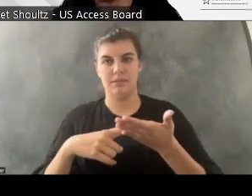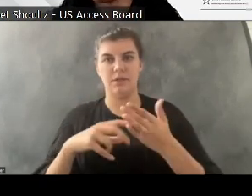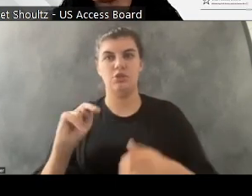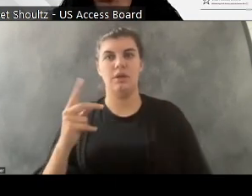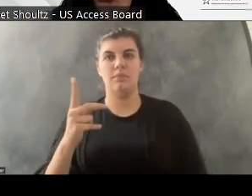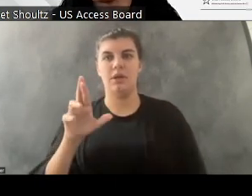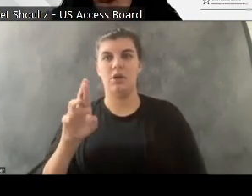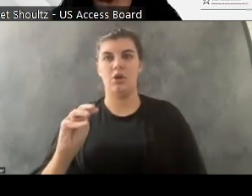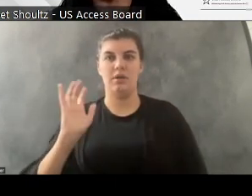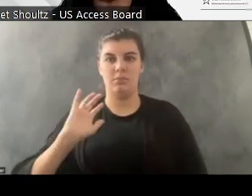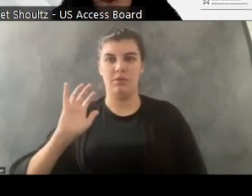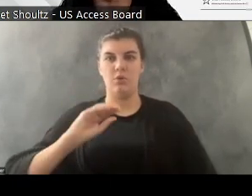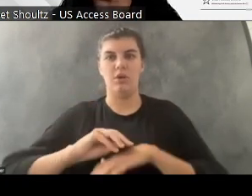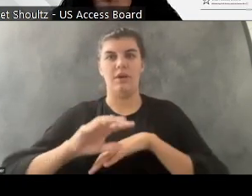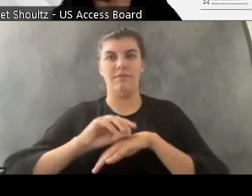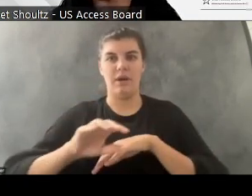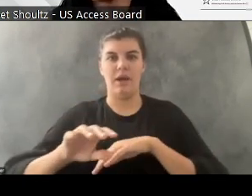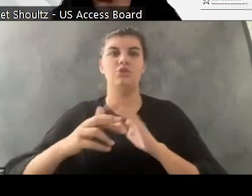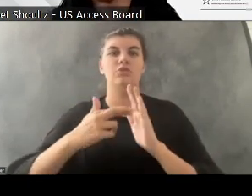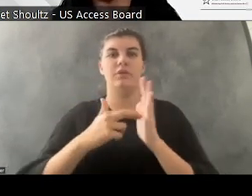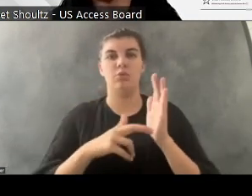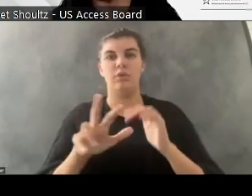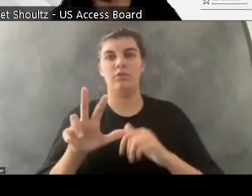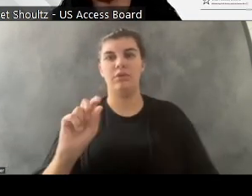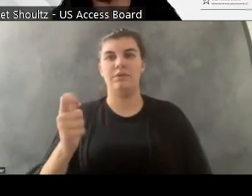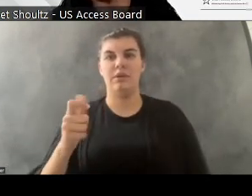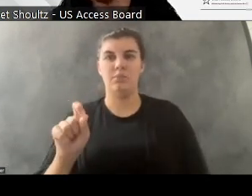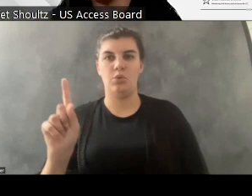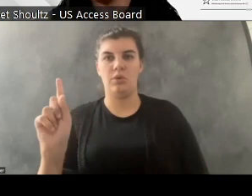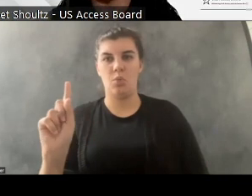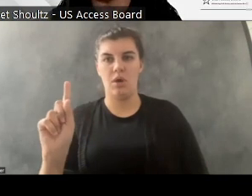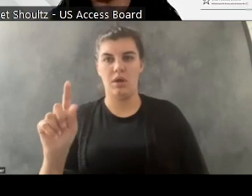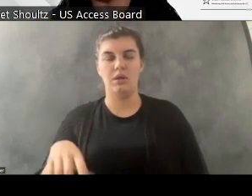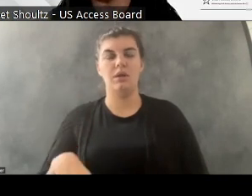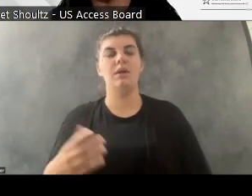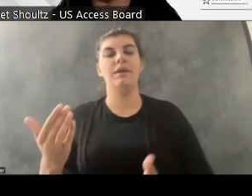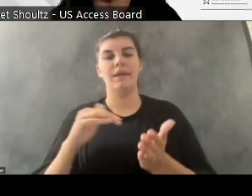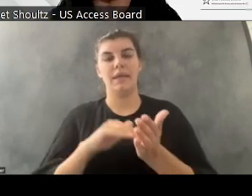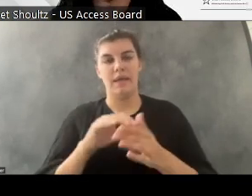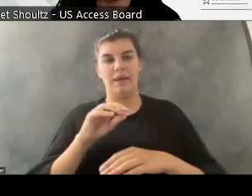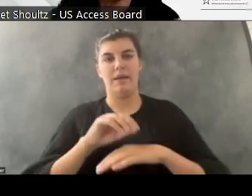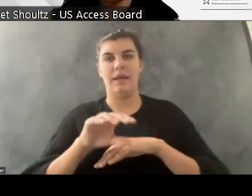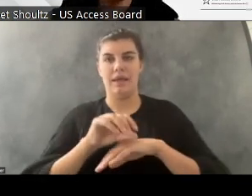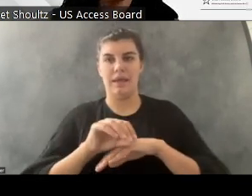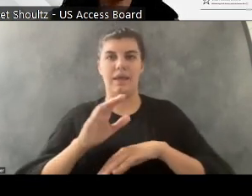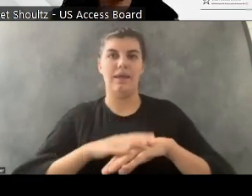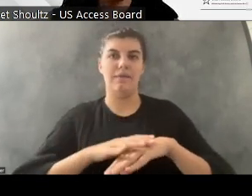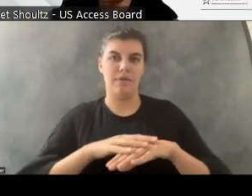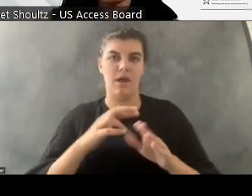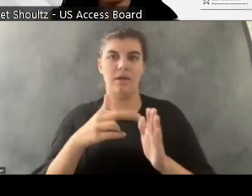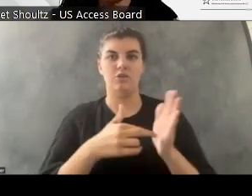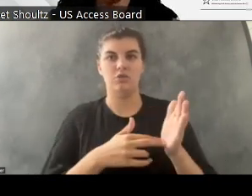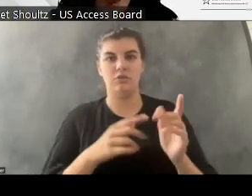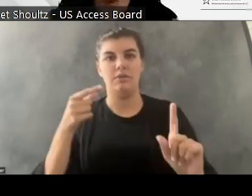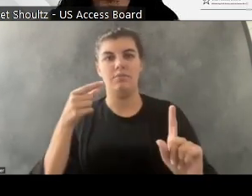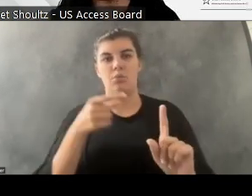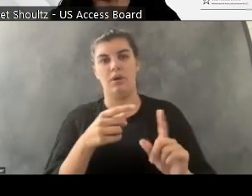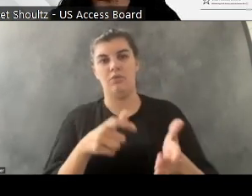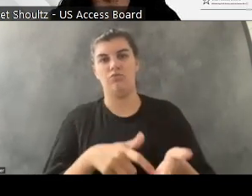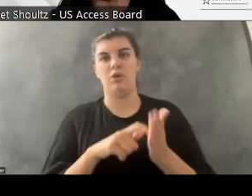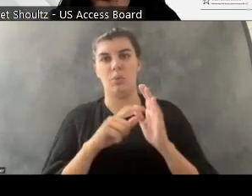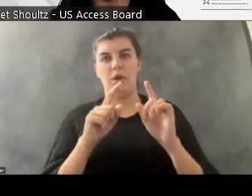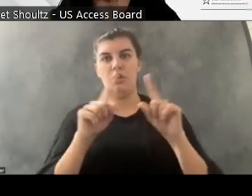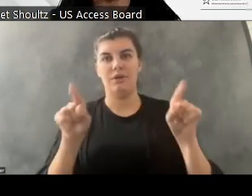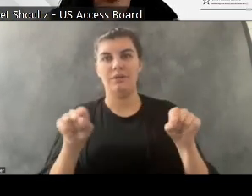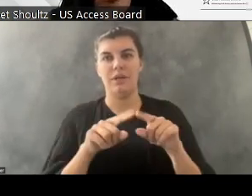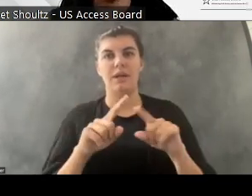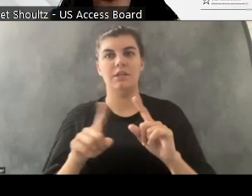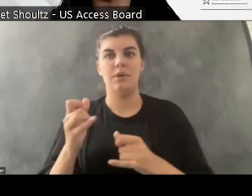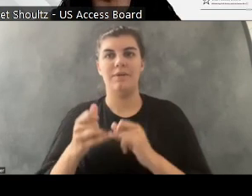NPRM in advisory 310.1. Again the advisory pointed to requiring signage but in the